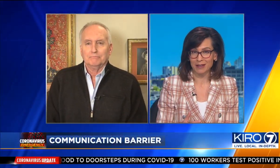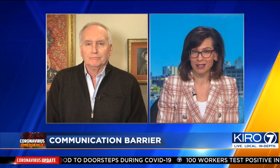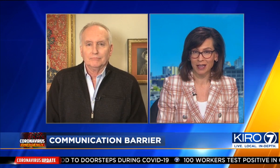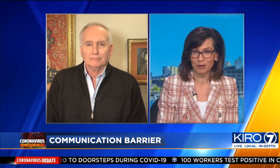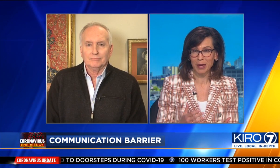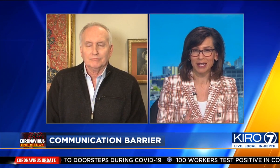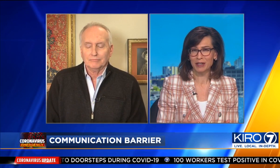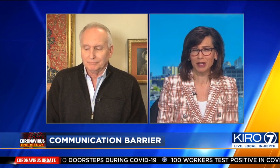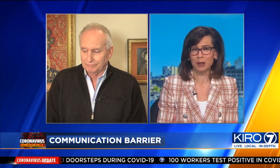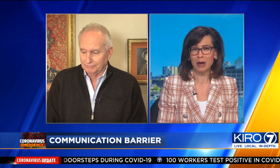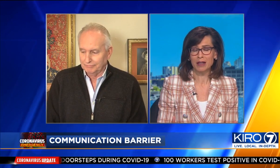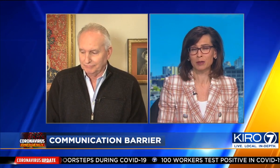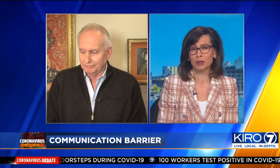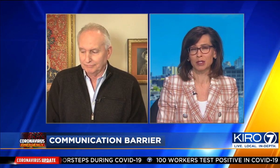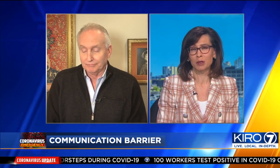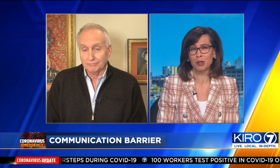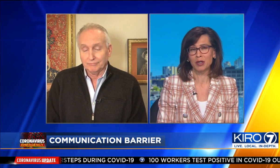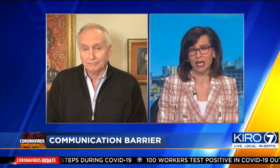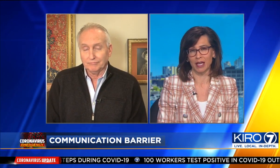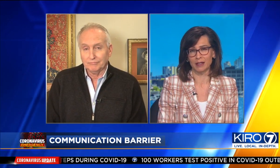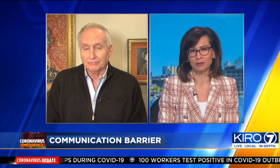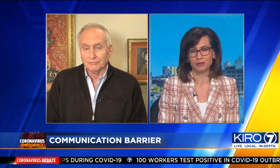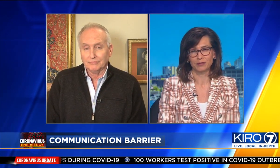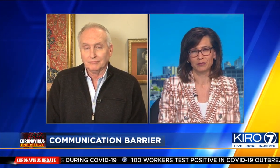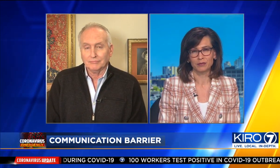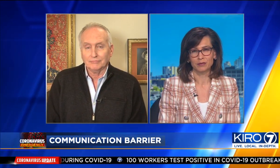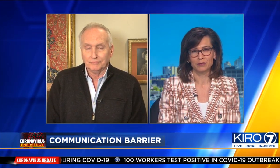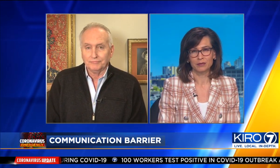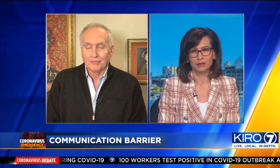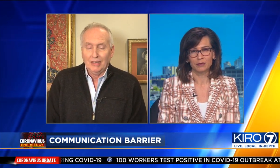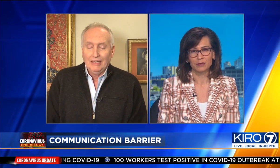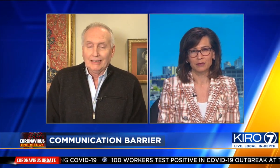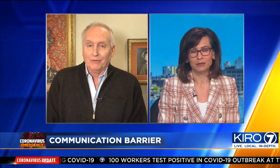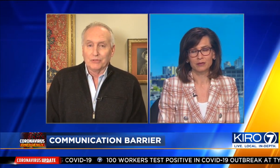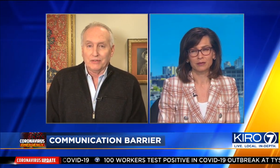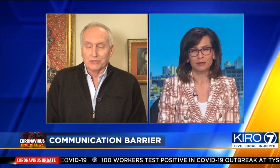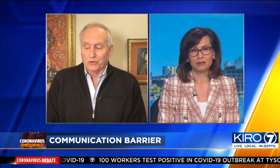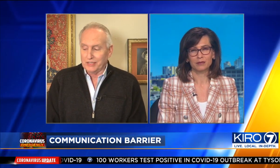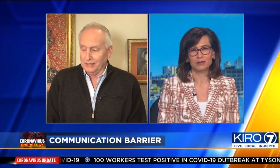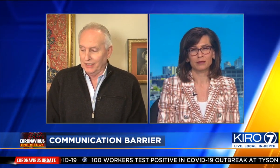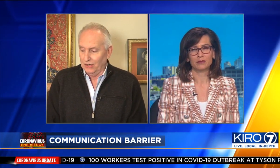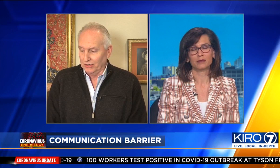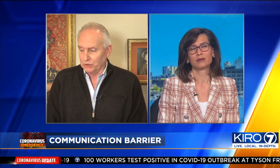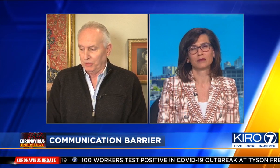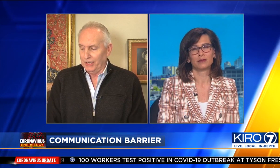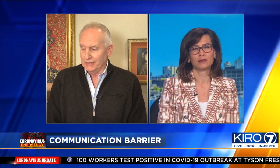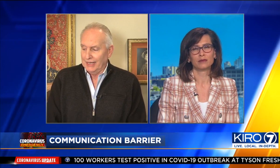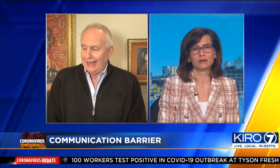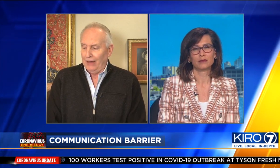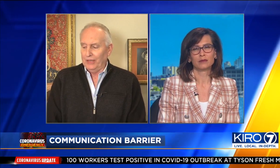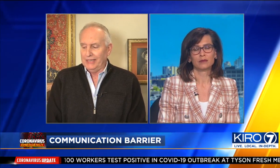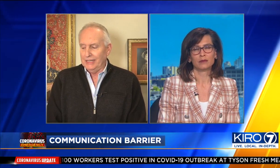BARRIER FOR THE DEAF COMMUNIT THE PANDEMIC IS ADDING ANOTHER LEVEL OF STRESS FOR THE DEAF COMMUNITY. FACEMASKS HAVE MADE IT NEARLY